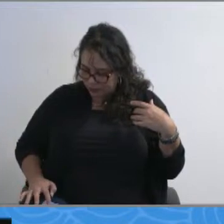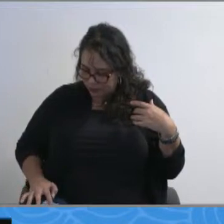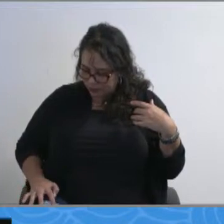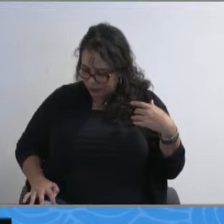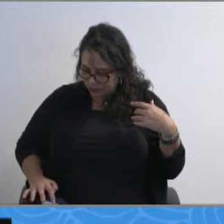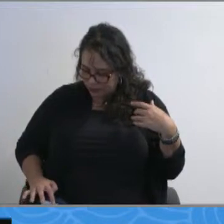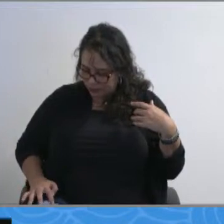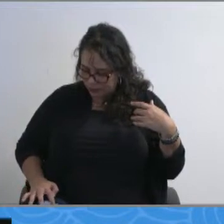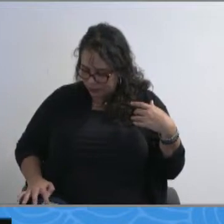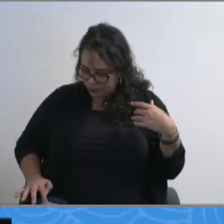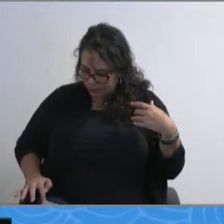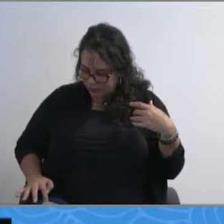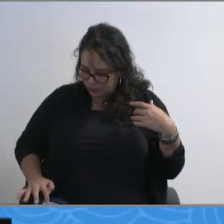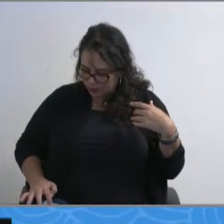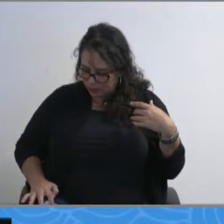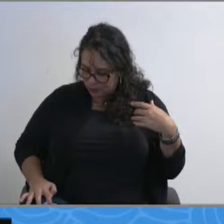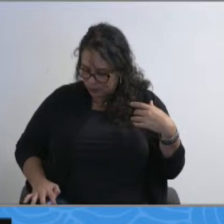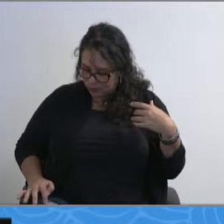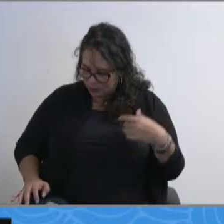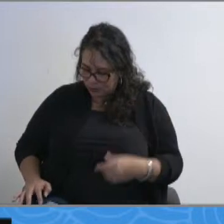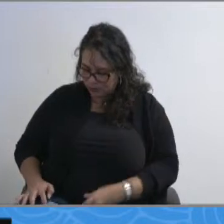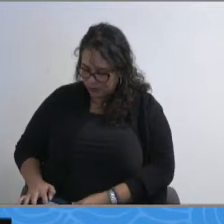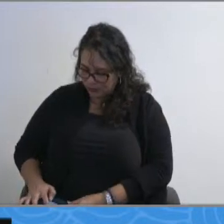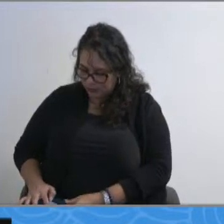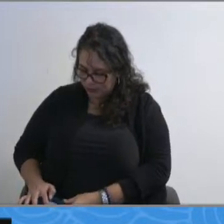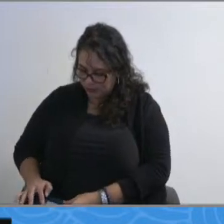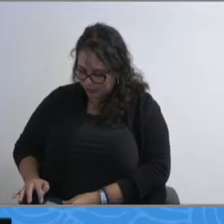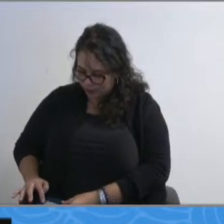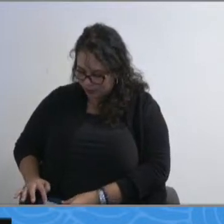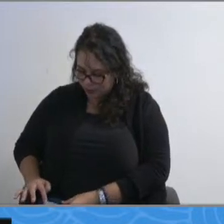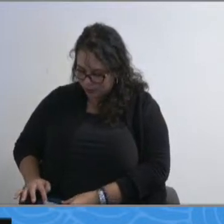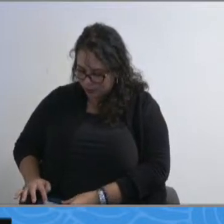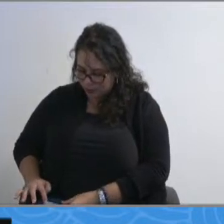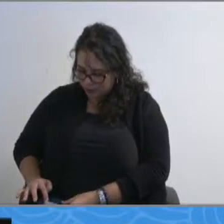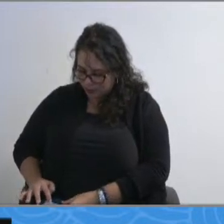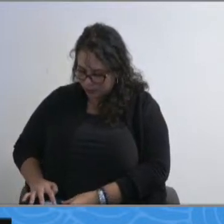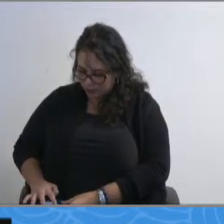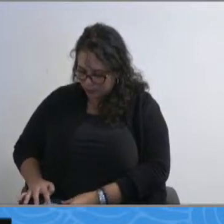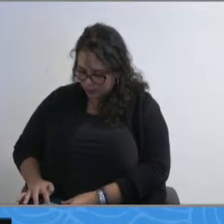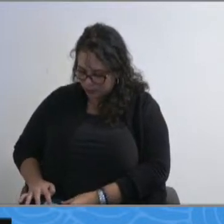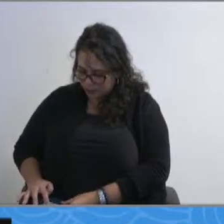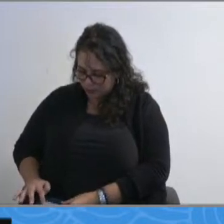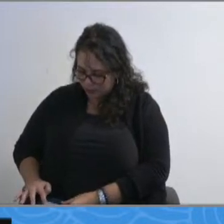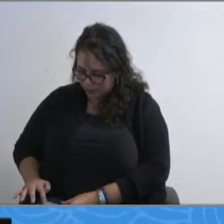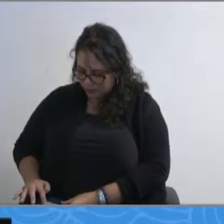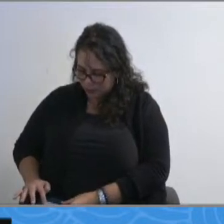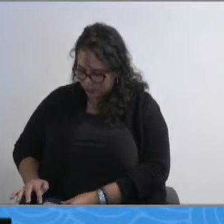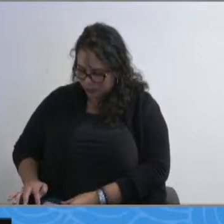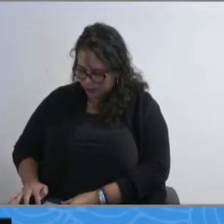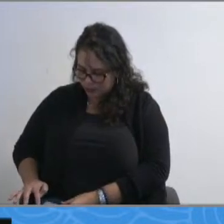for growth in math as compared to reading. And some of that national trend data matched some